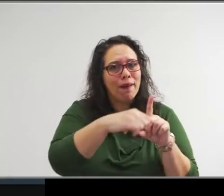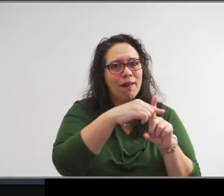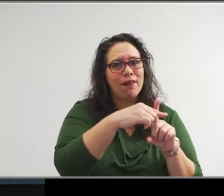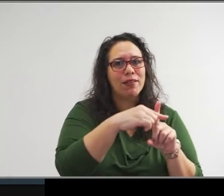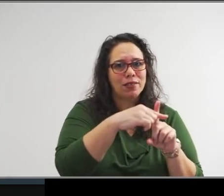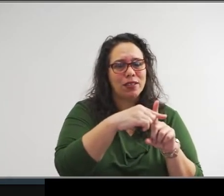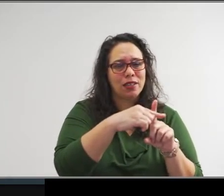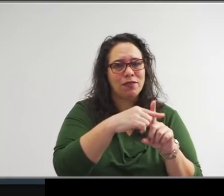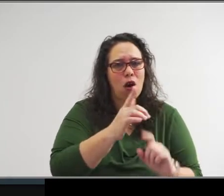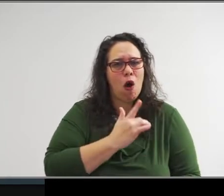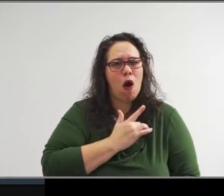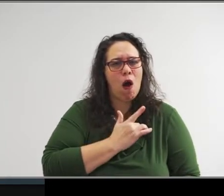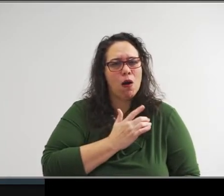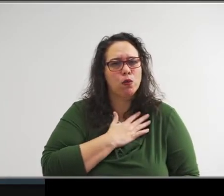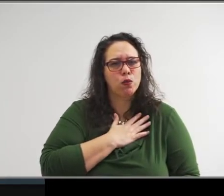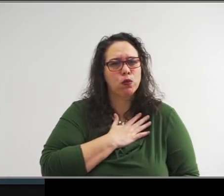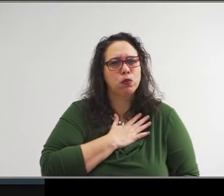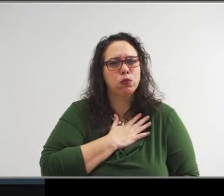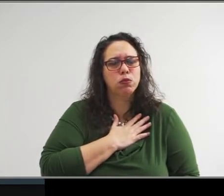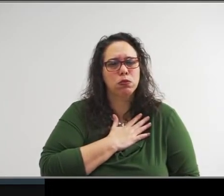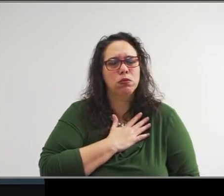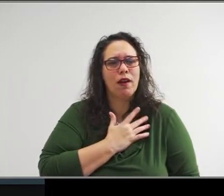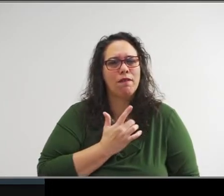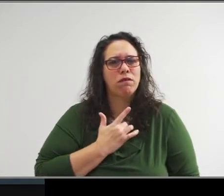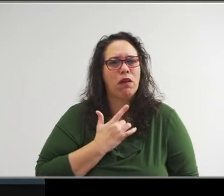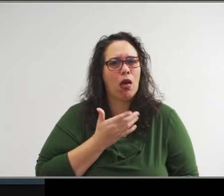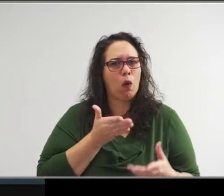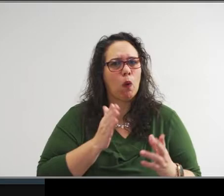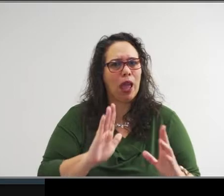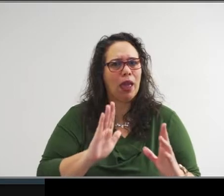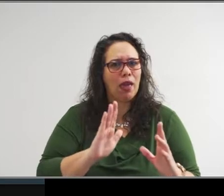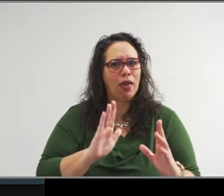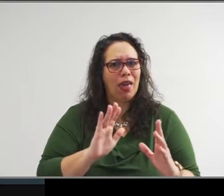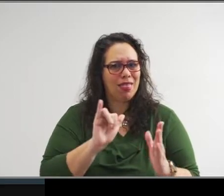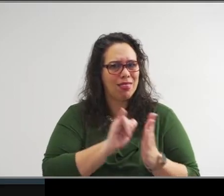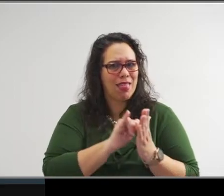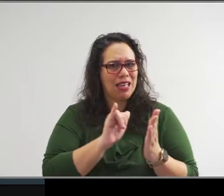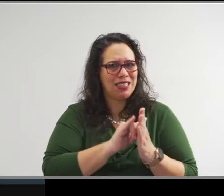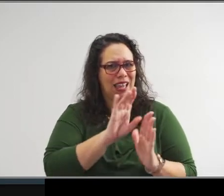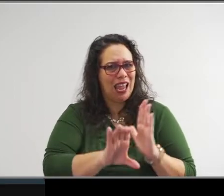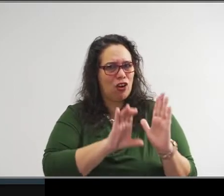heartfelt way that has characterized this district for as long as I can remember